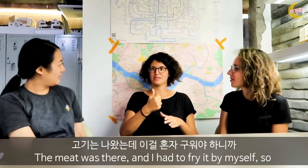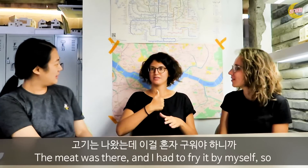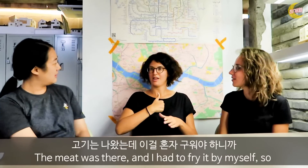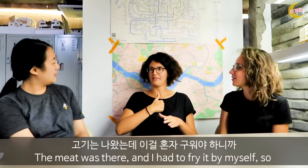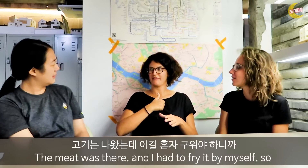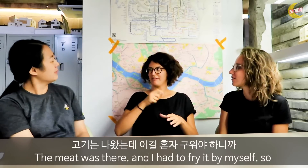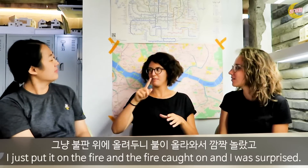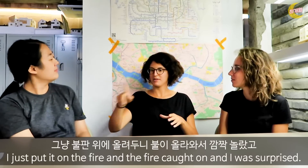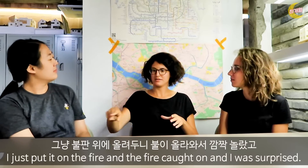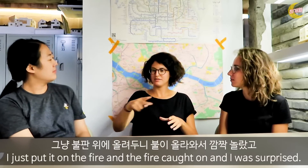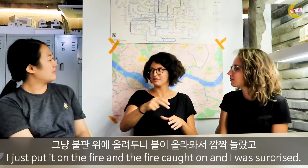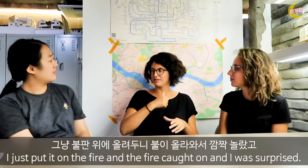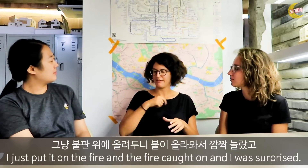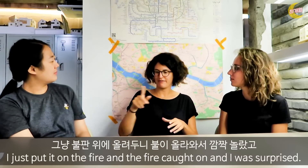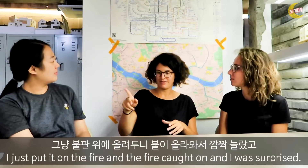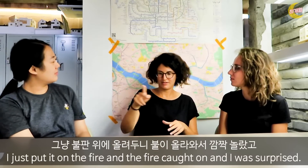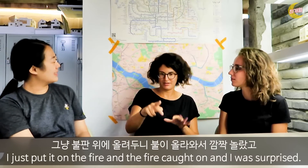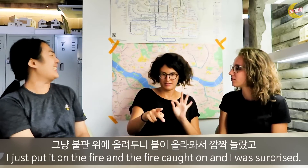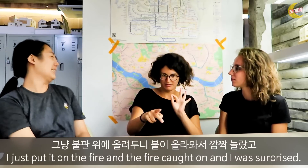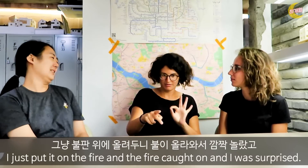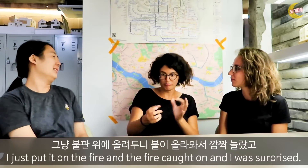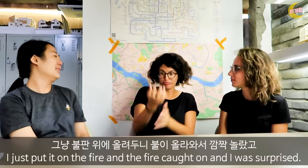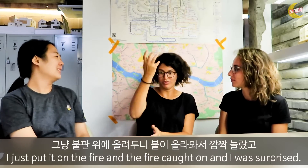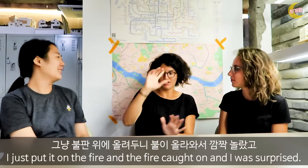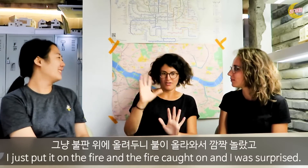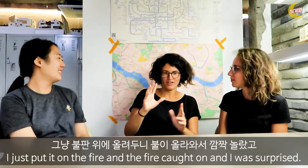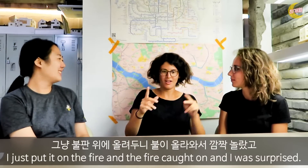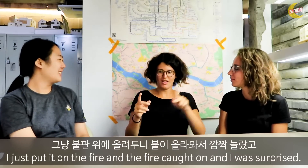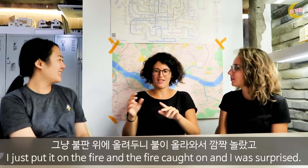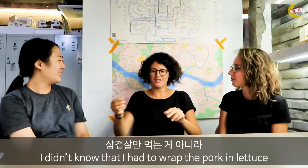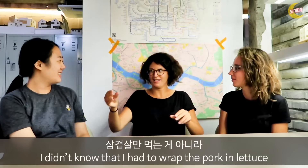The meat was there, and I had to fry it by myself, so I just put it on the fire and the fire caught on and I was surprised.